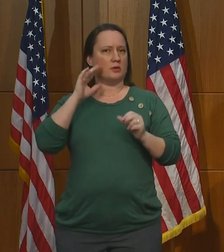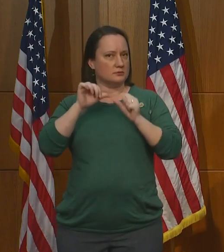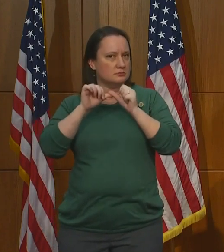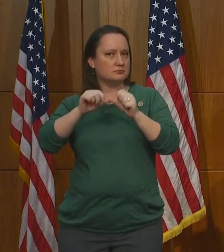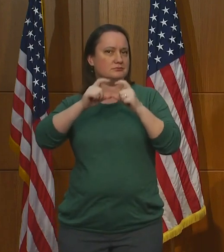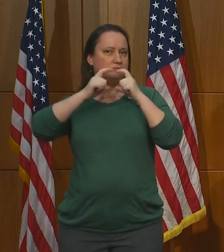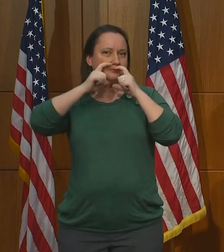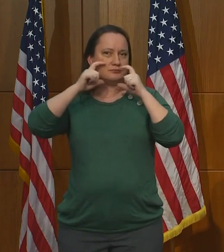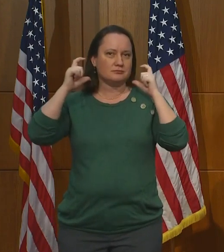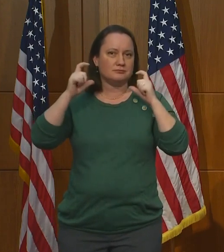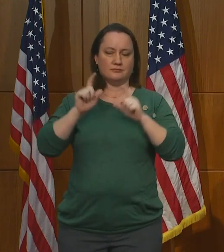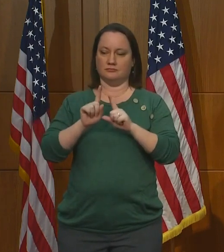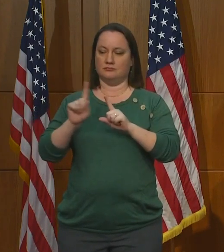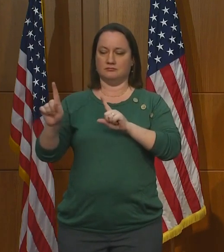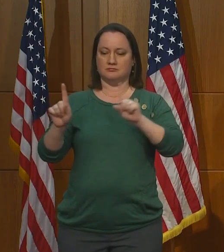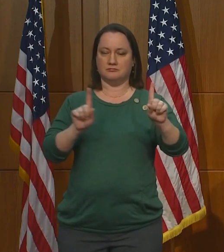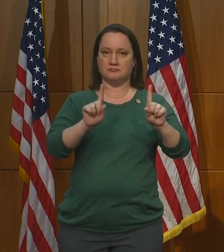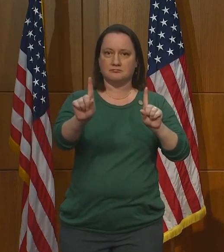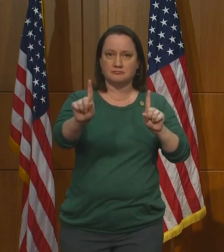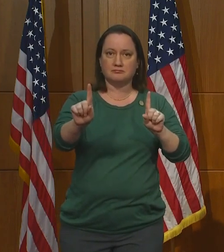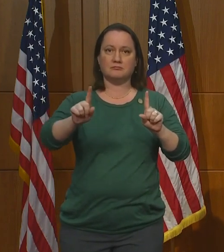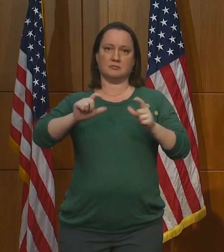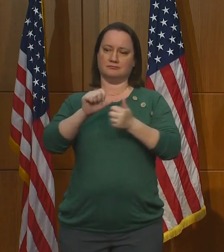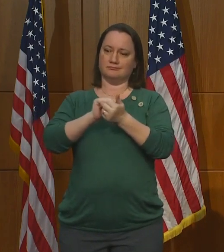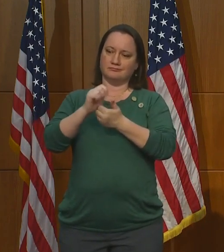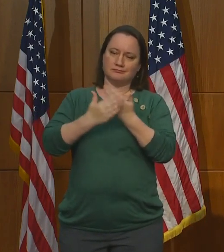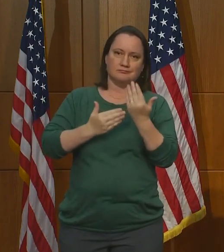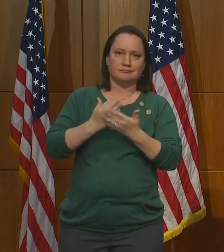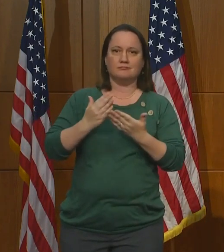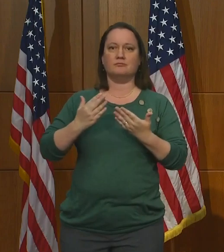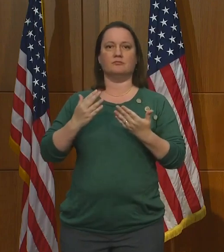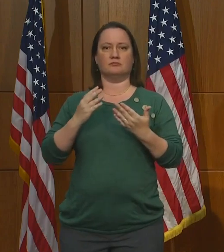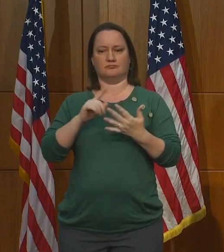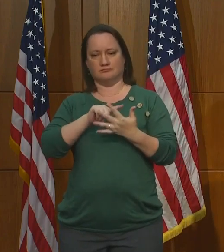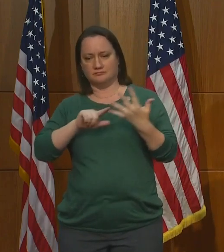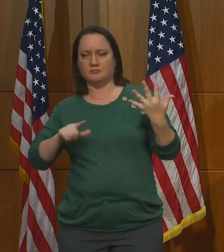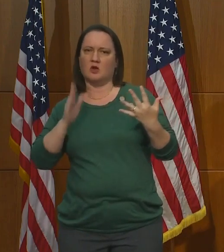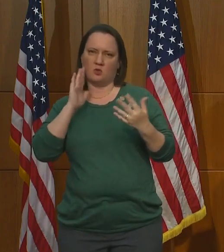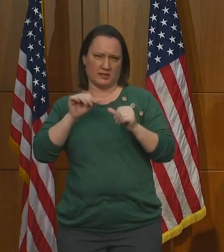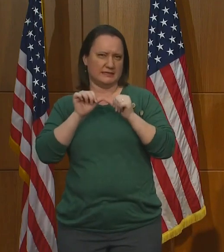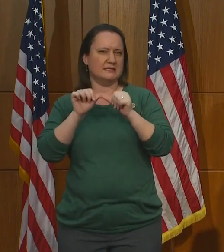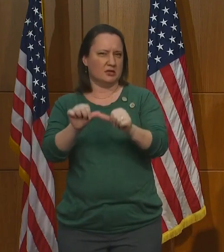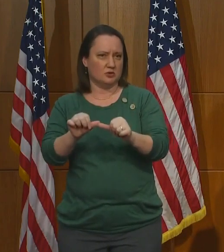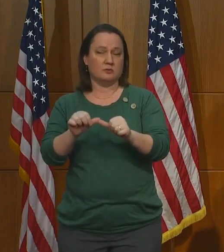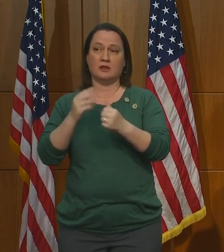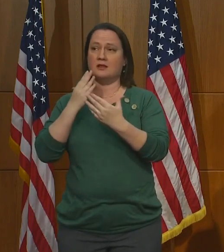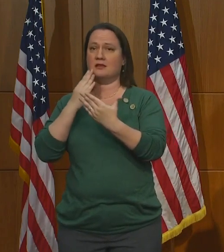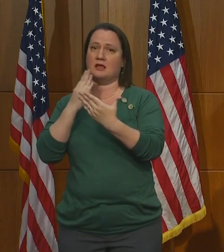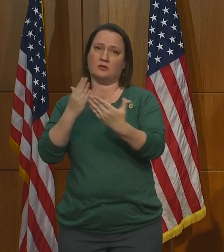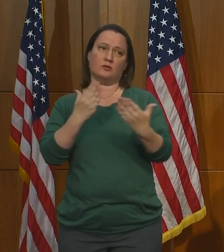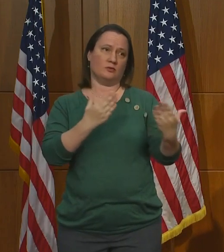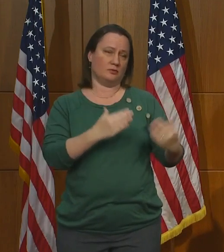WITH THE WEARING OF OUR FACIAL PROTECTION ARE OUR SOCIAL DISTANCING AND OUR- OUR OUR